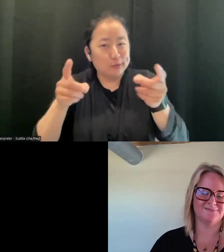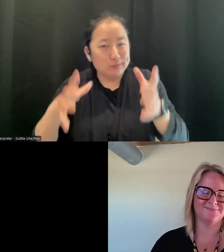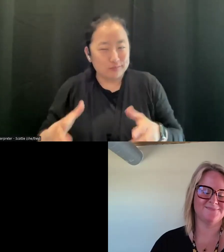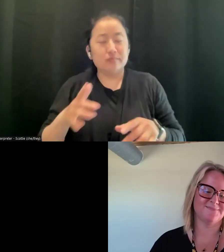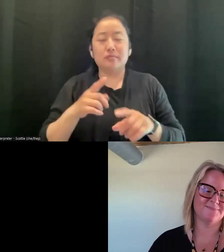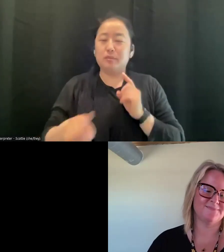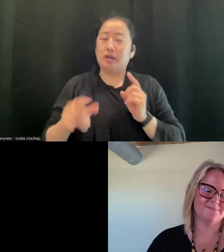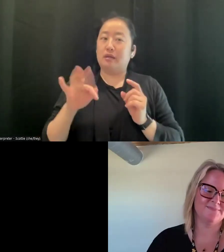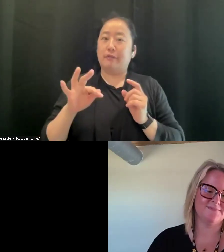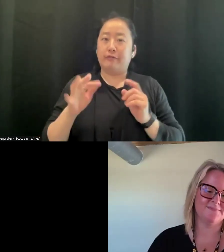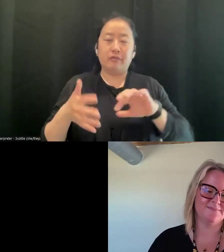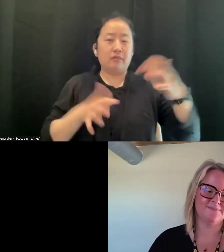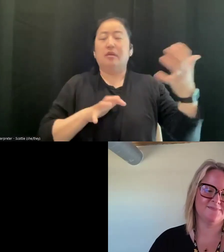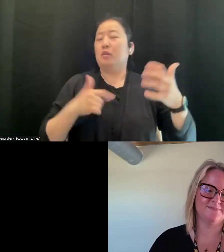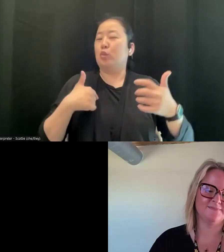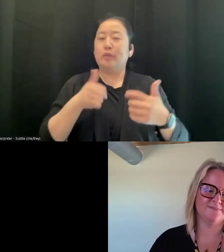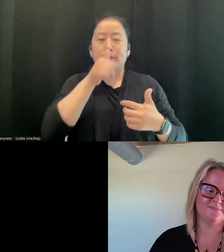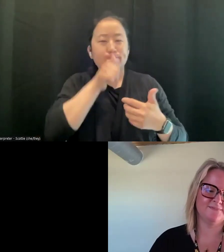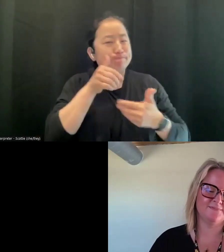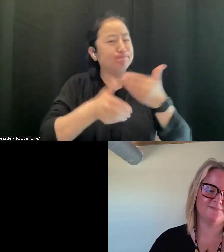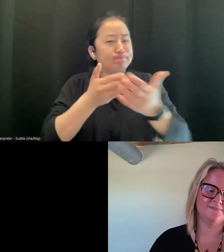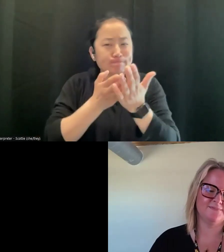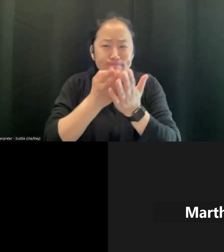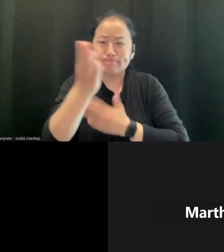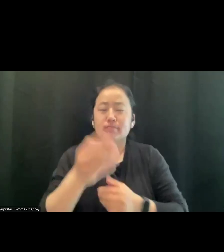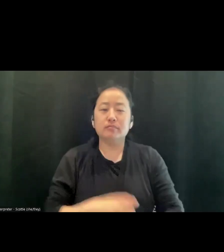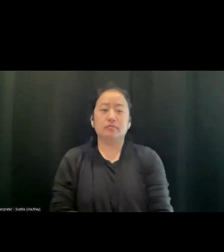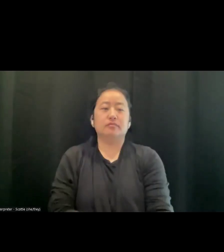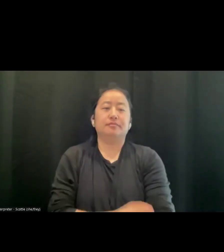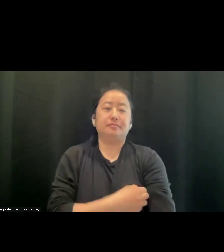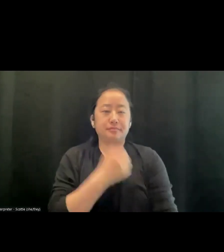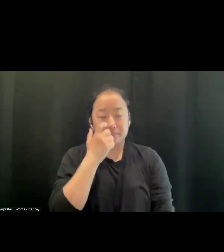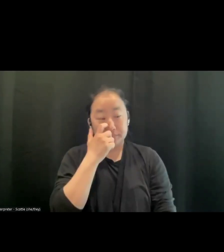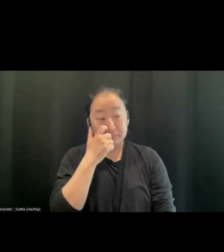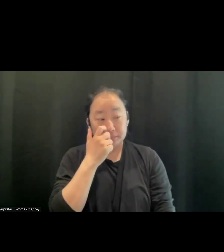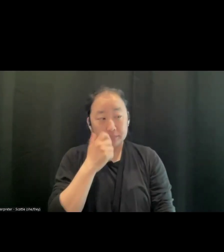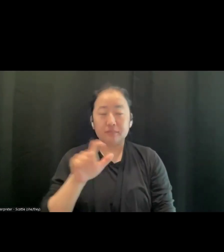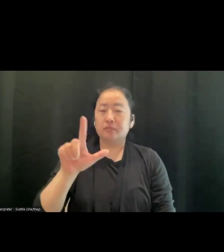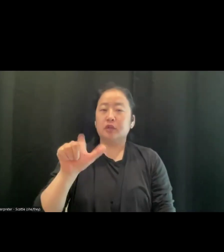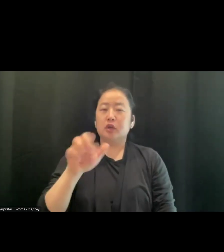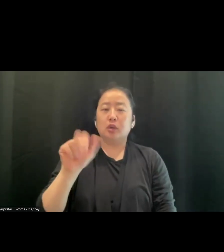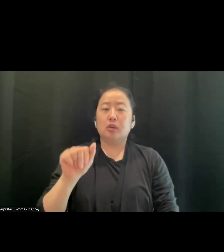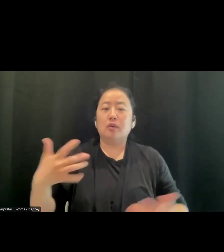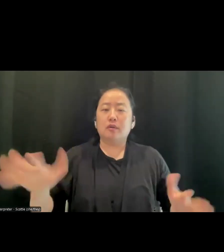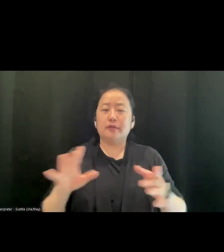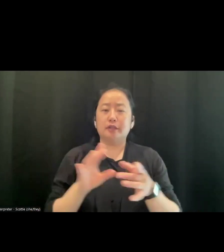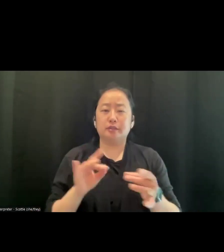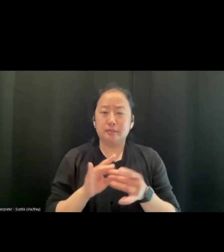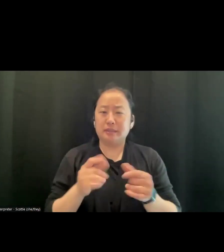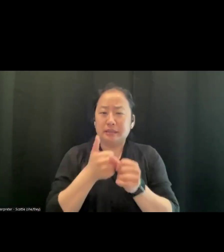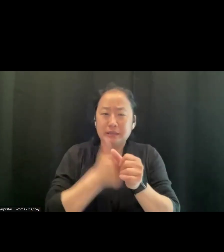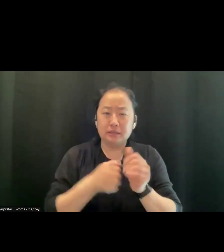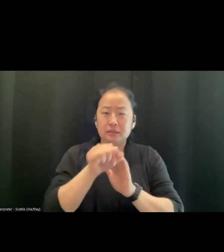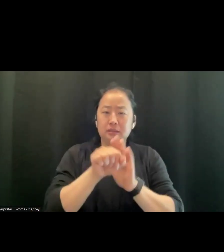So as Laura said, each of our states offers a lot of unique opportunities when it comes